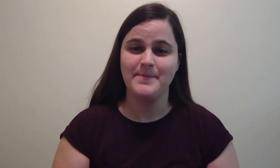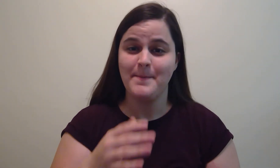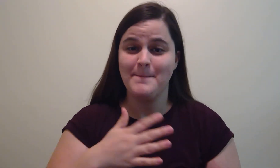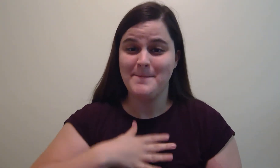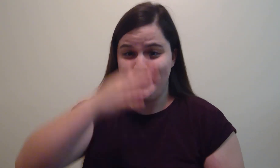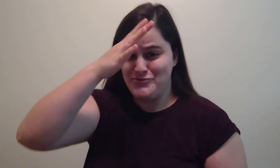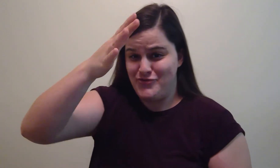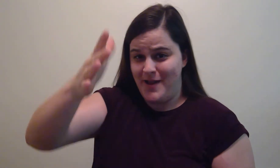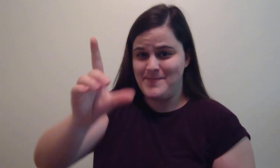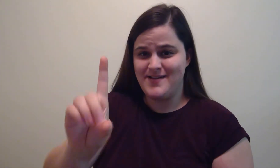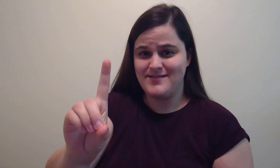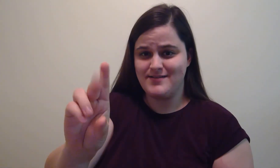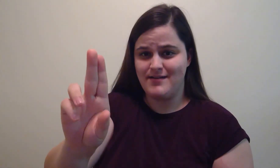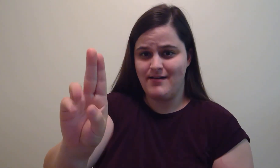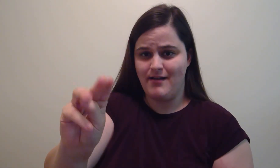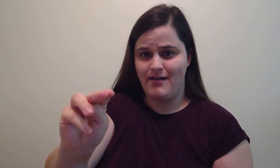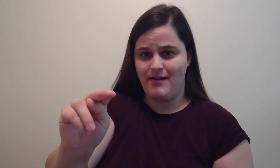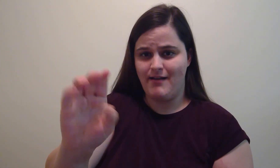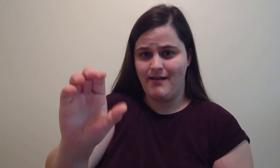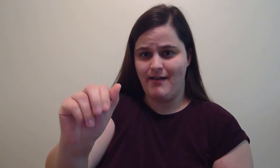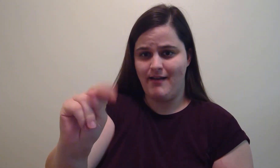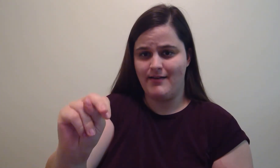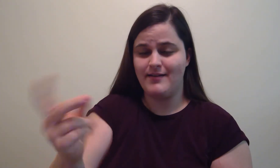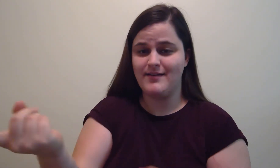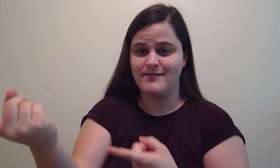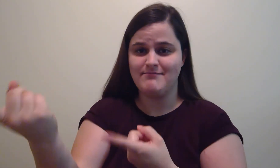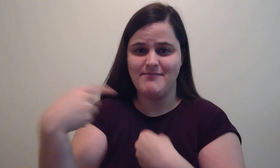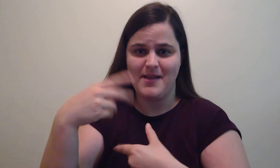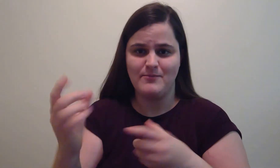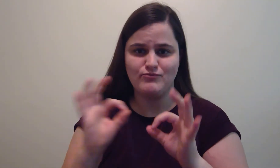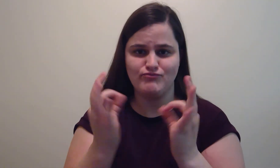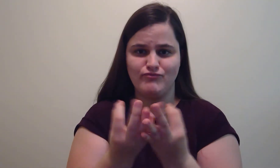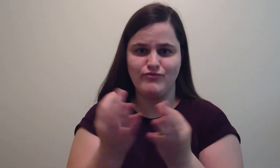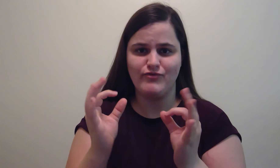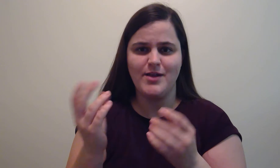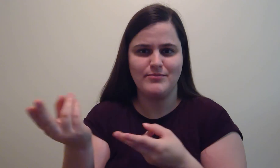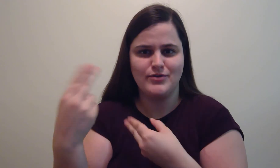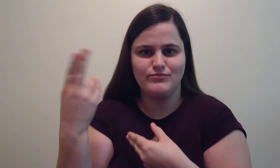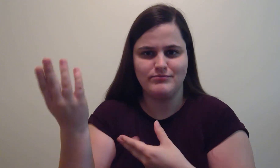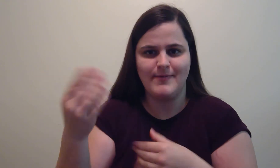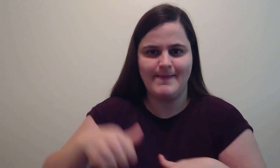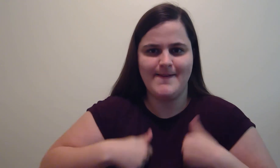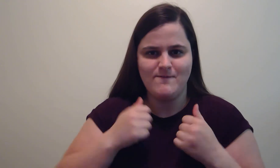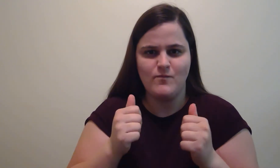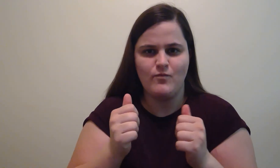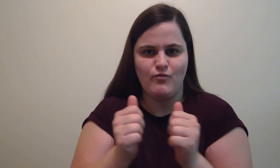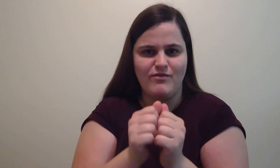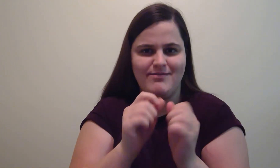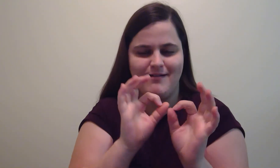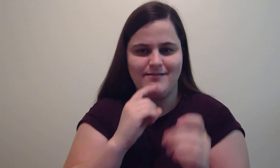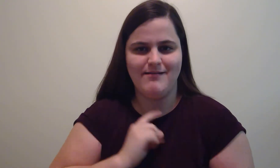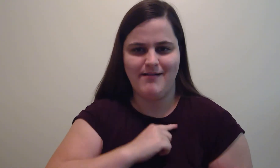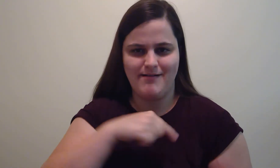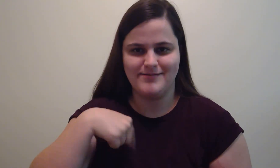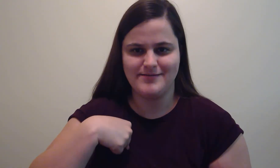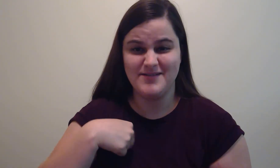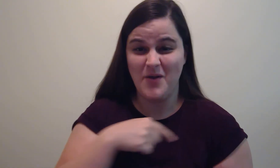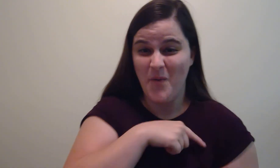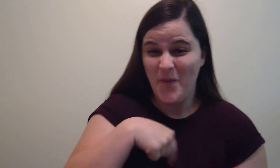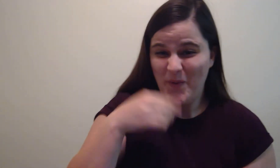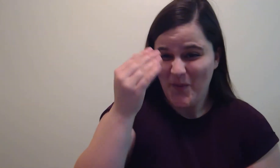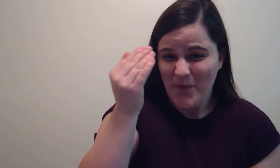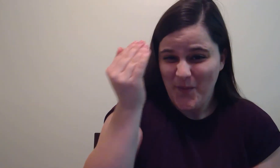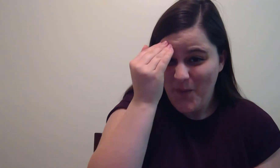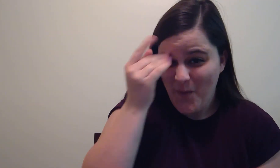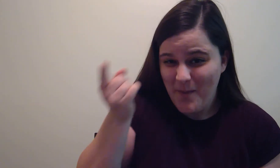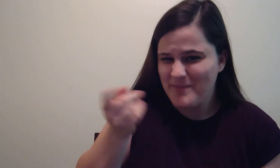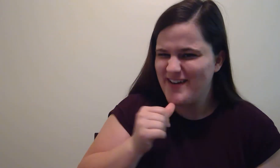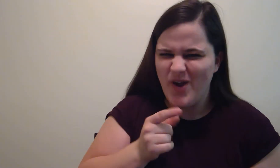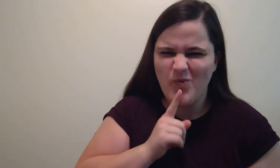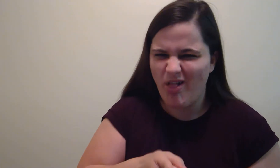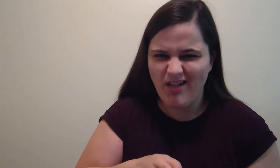Grandad Duncan came to live with us. At first it was kind of weird because none of us really knew him.